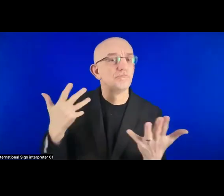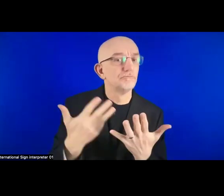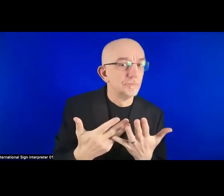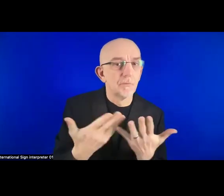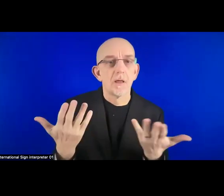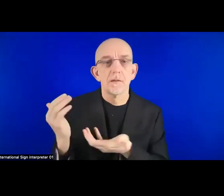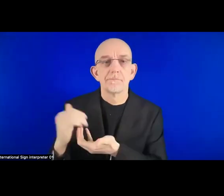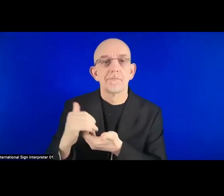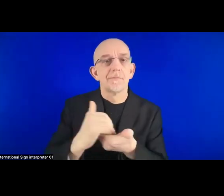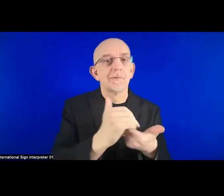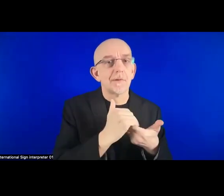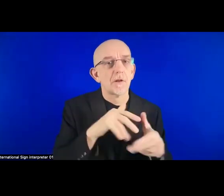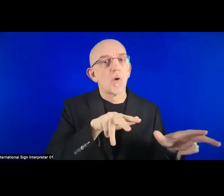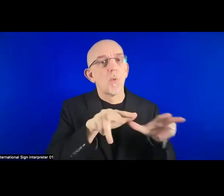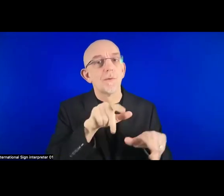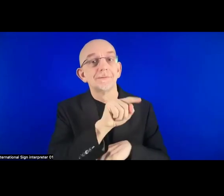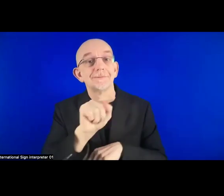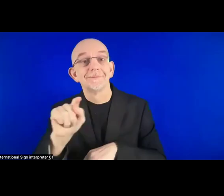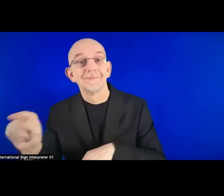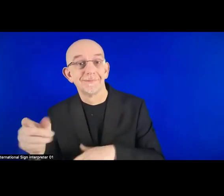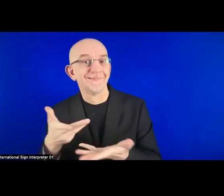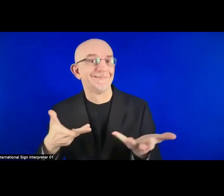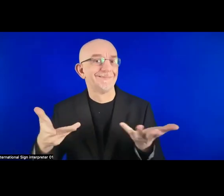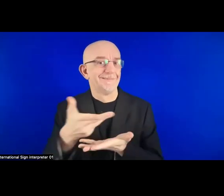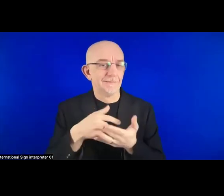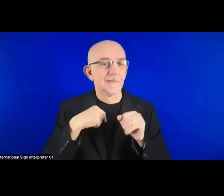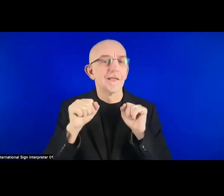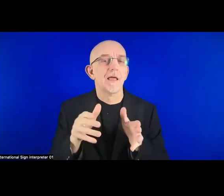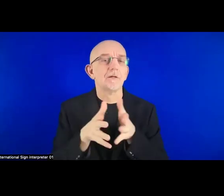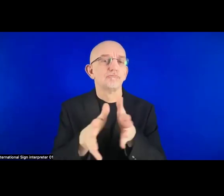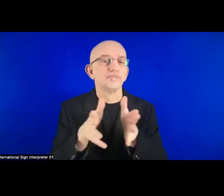the call for proposals will work, what you need to do to prepare, if you want to